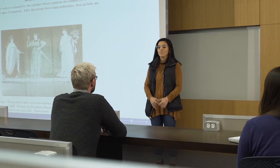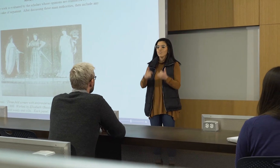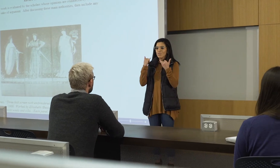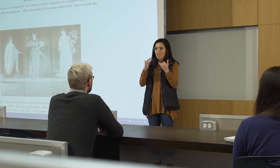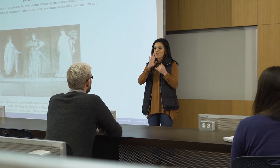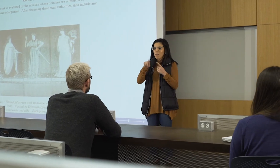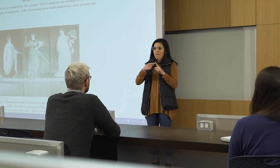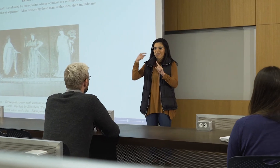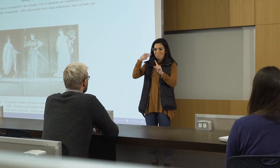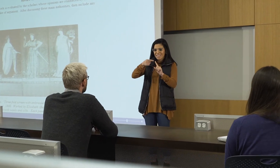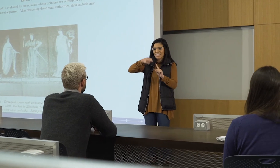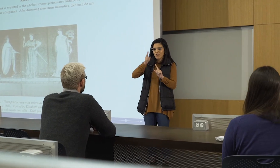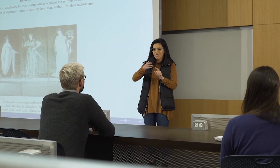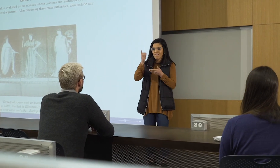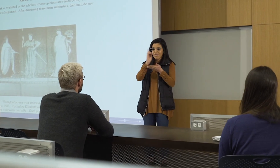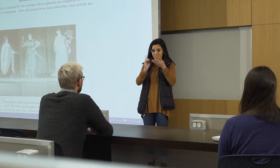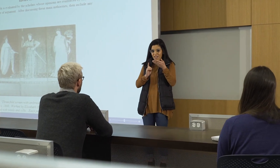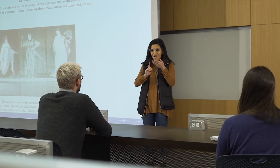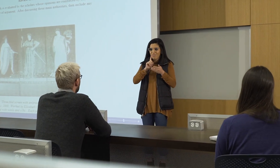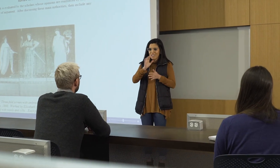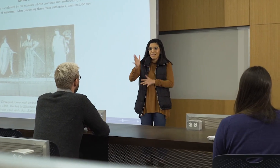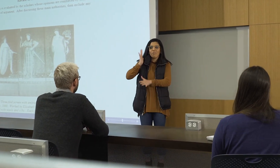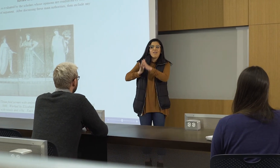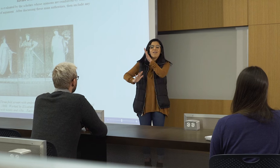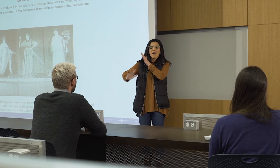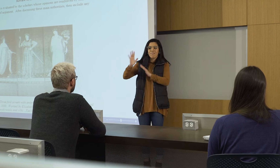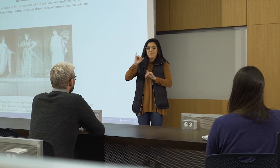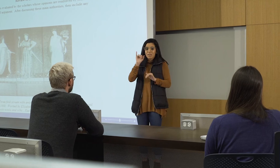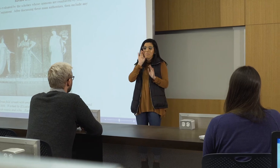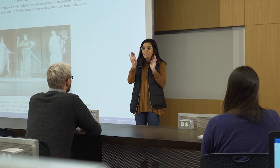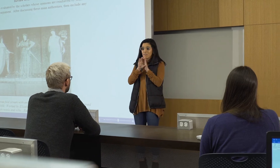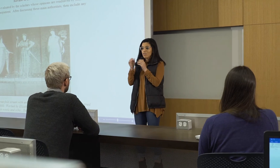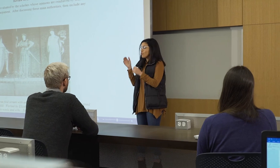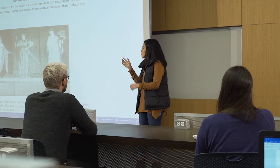Today, we will talk about history of design starting back in the early days like the picture shown here.